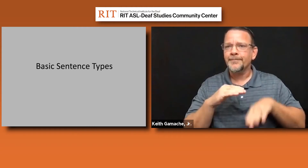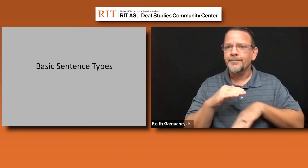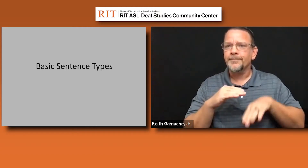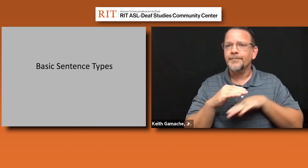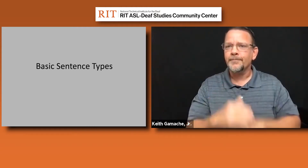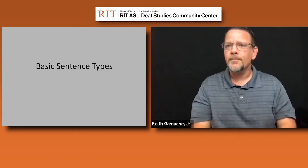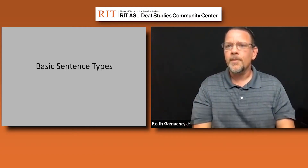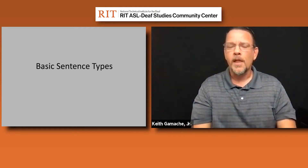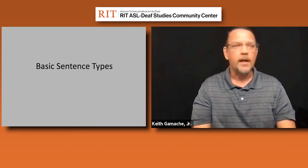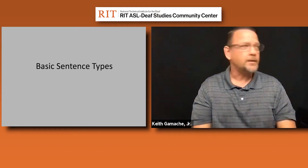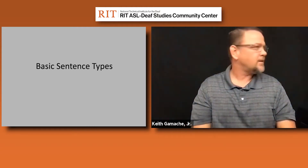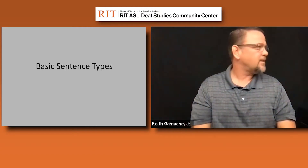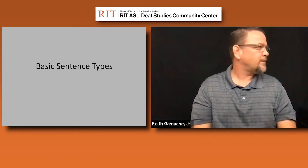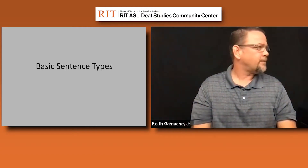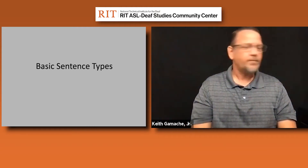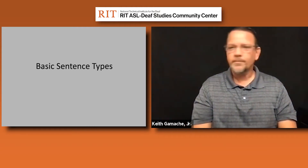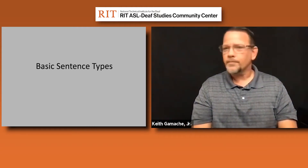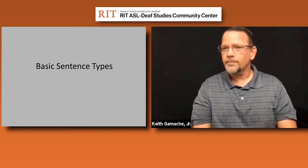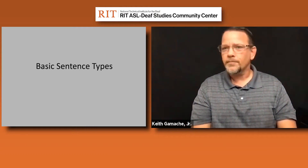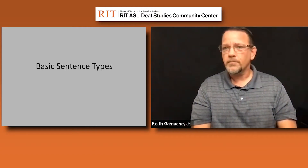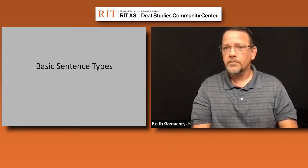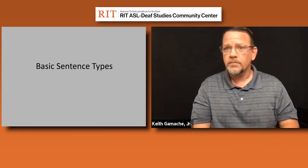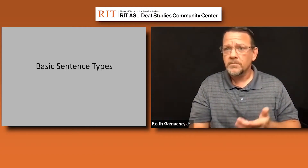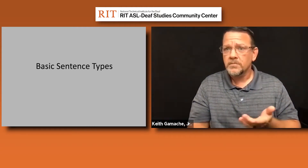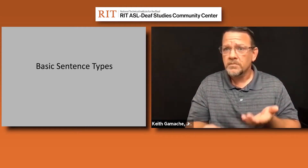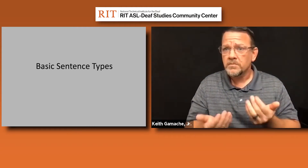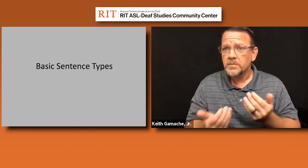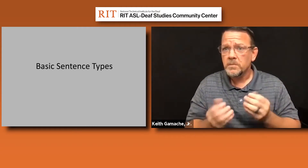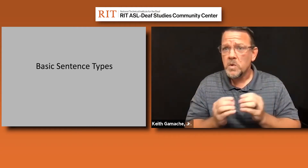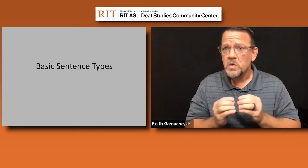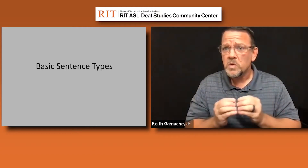conversations at a basic sentence level.